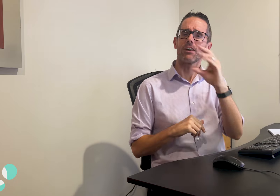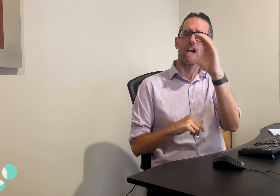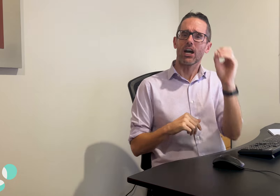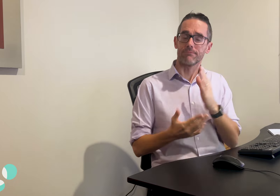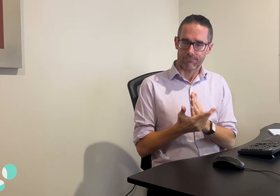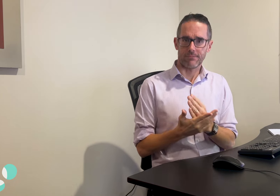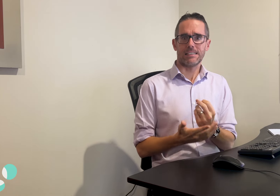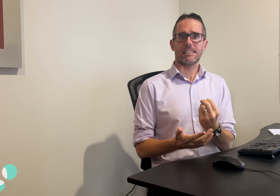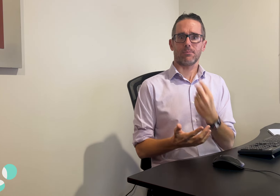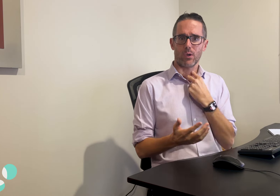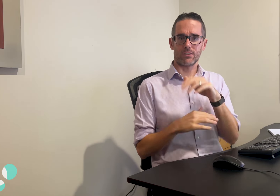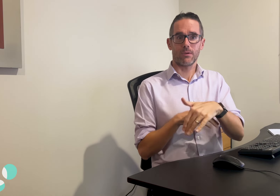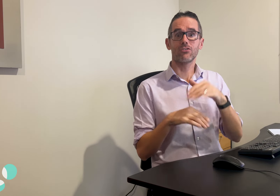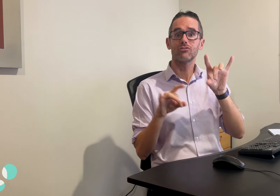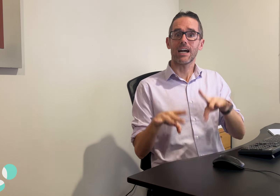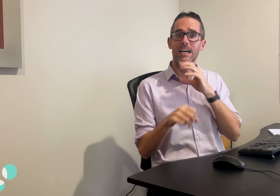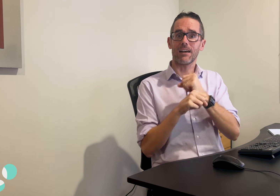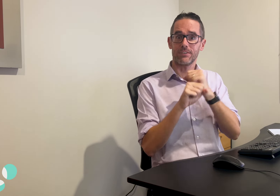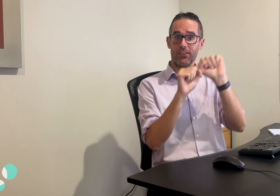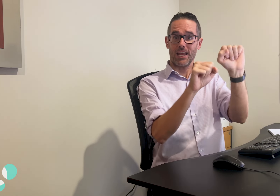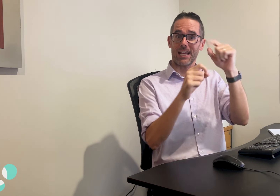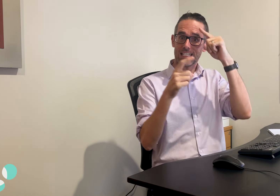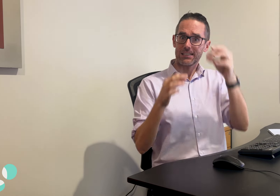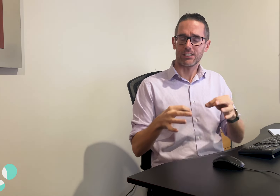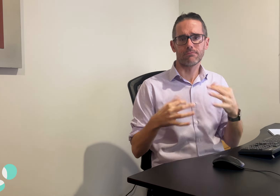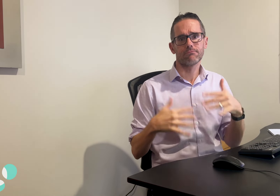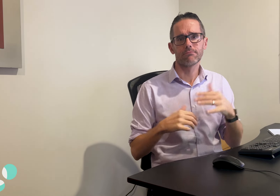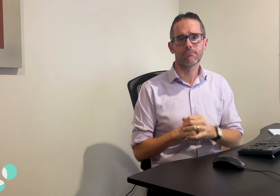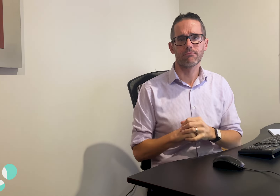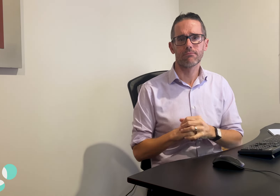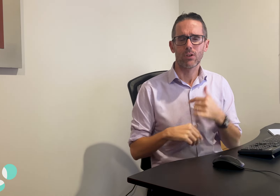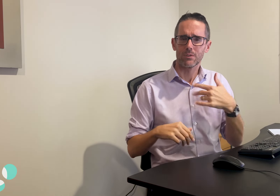Deaf Connect are disappointed about the government's decision.